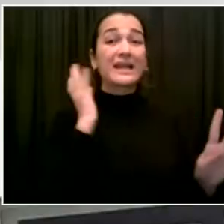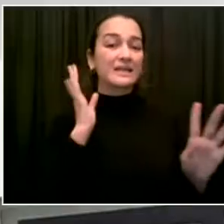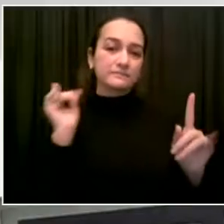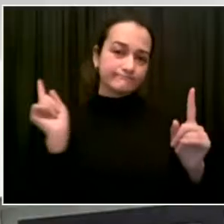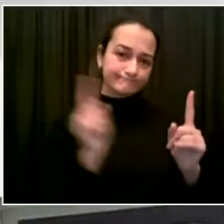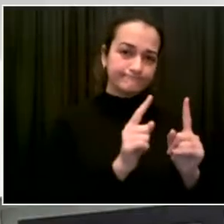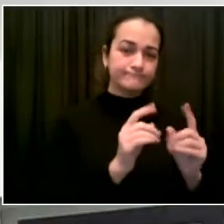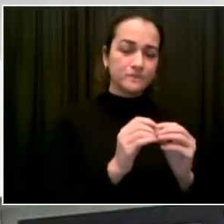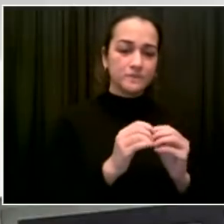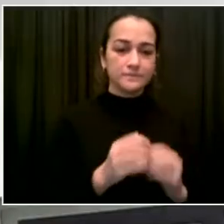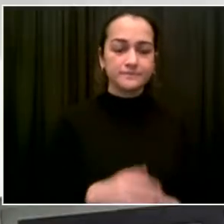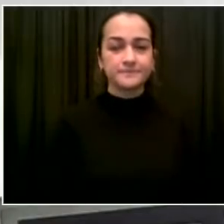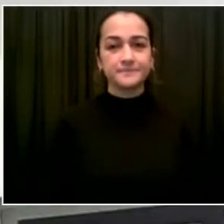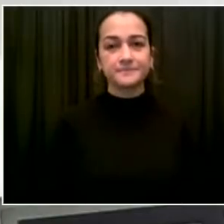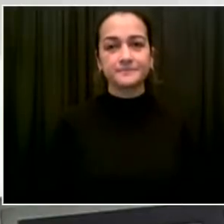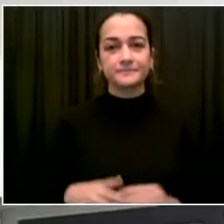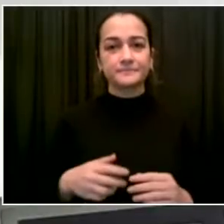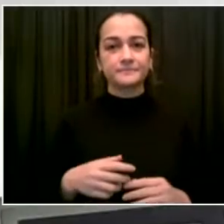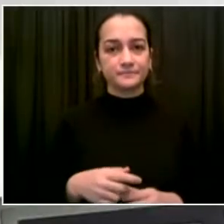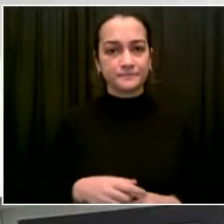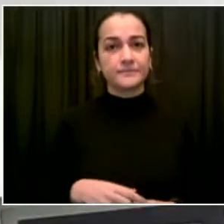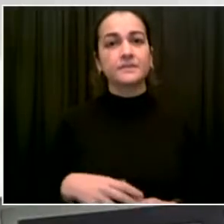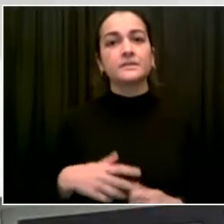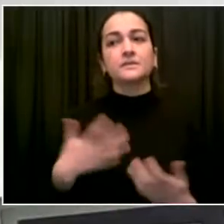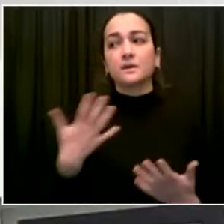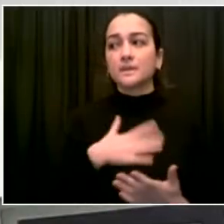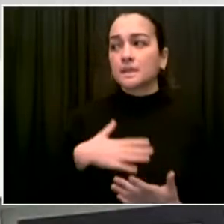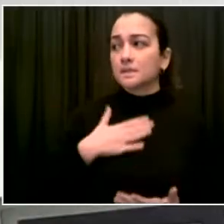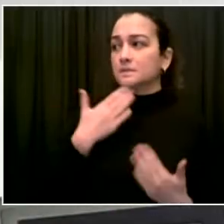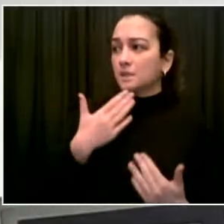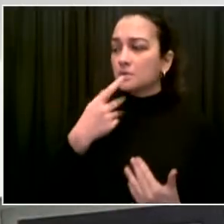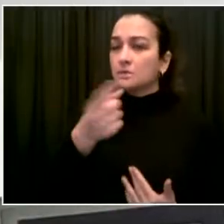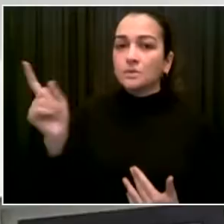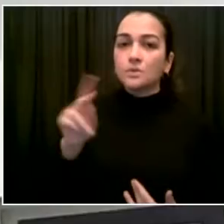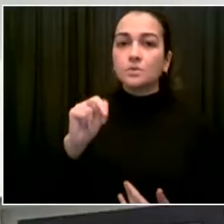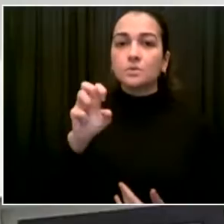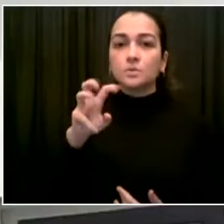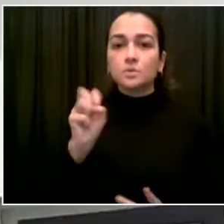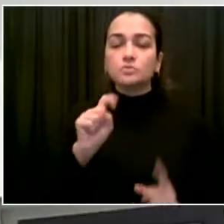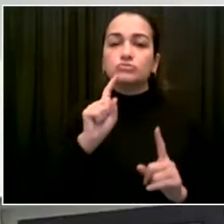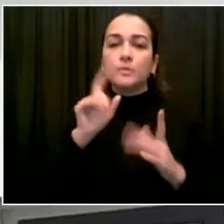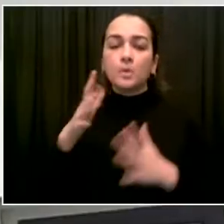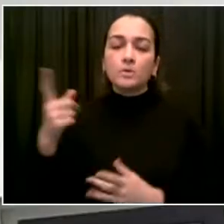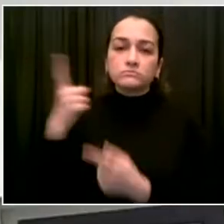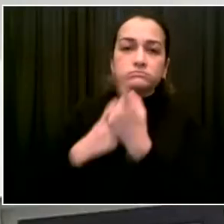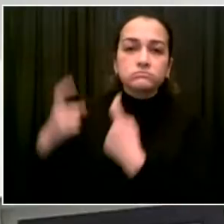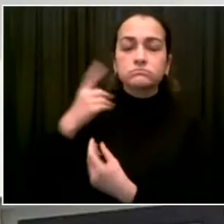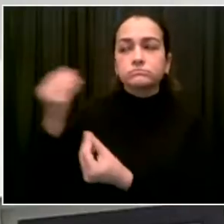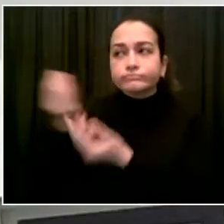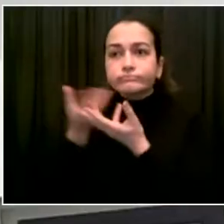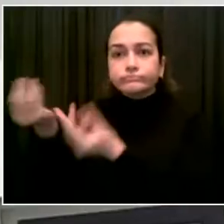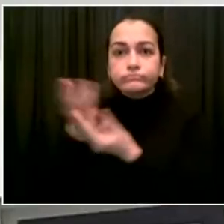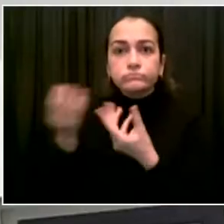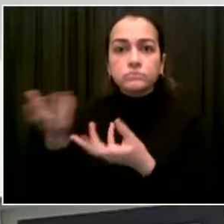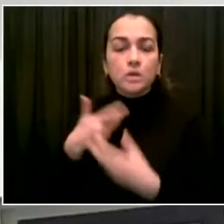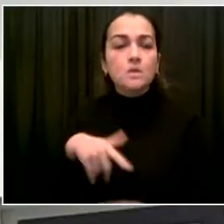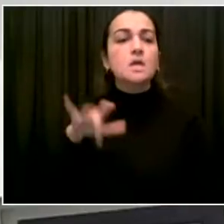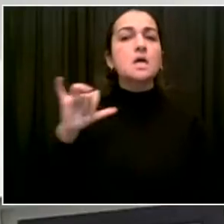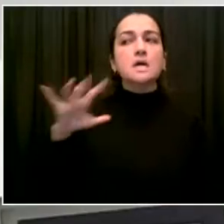WE WILL BE GOING OUT, JULIET. WE ALWAYS APPRECIATE WHEN